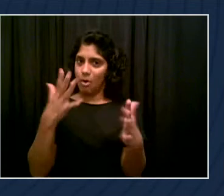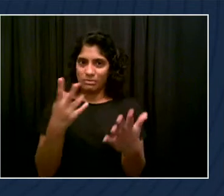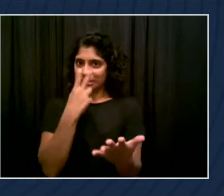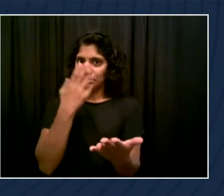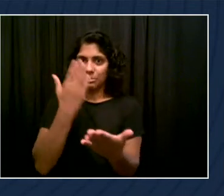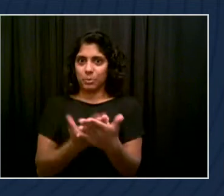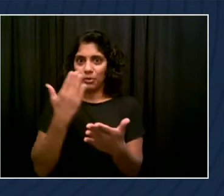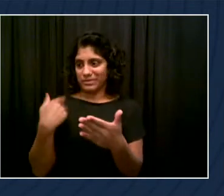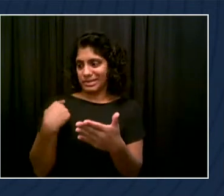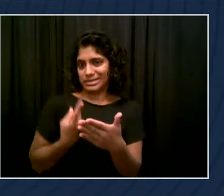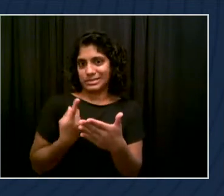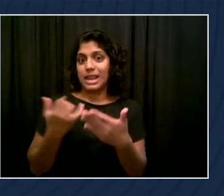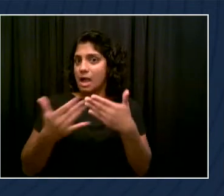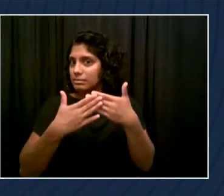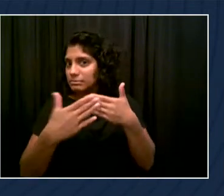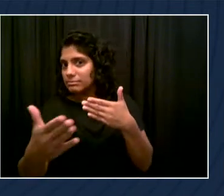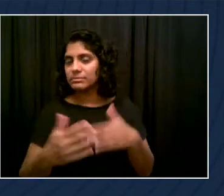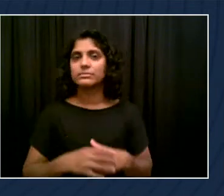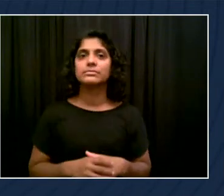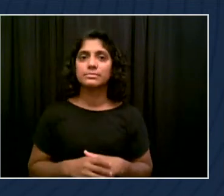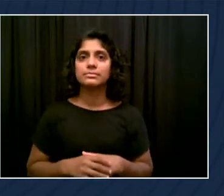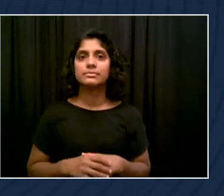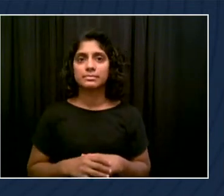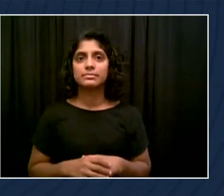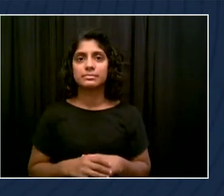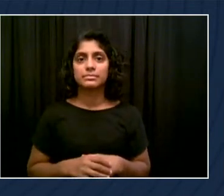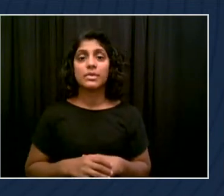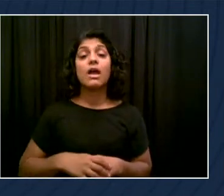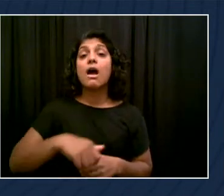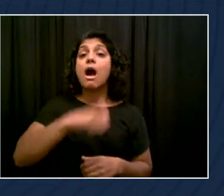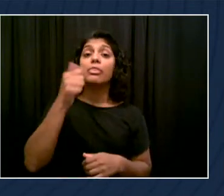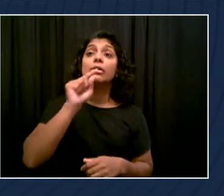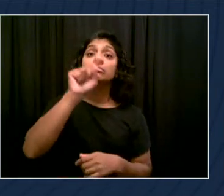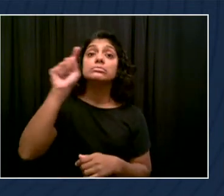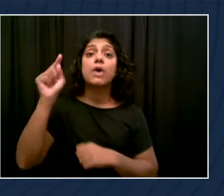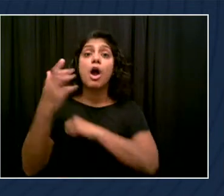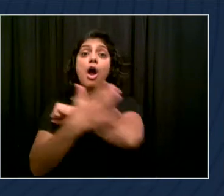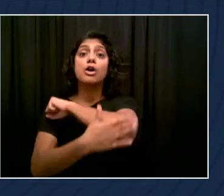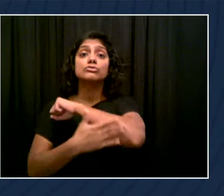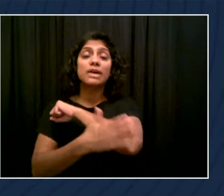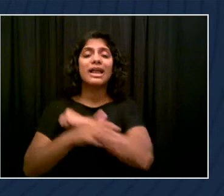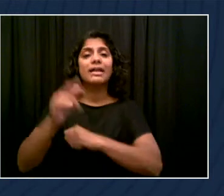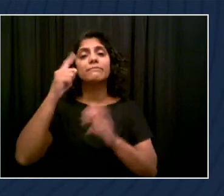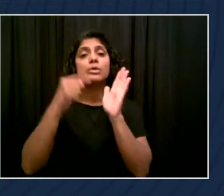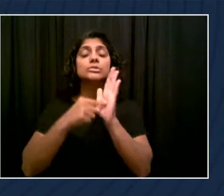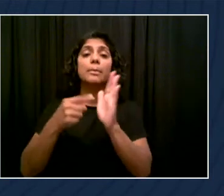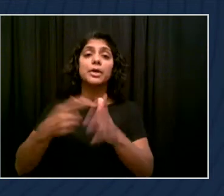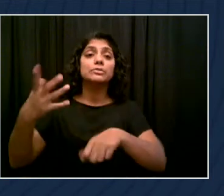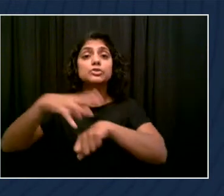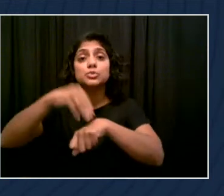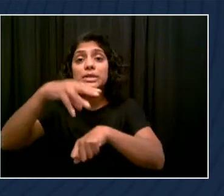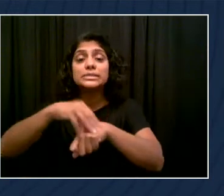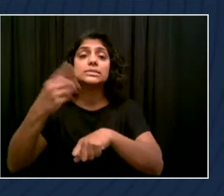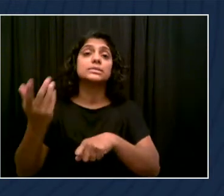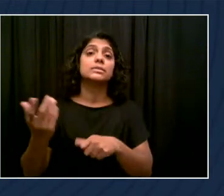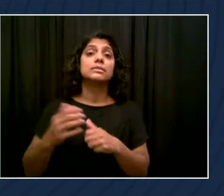Y WATO HELP REDUCE EMISSIONS. WE ALSO KNOW THAT IN STOCKHOLM, CHILDREN'S